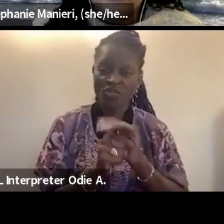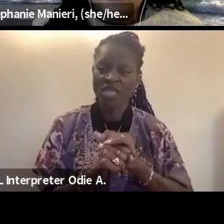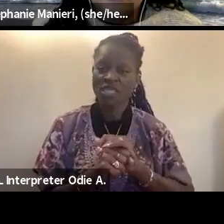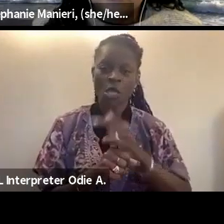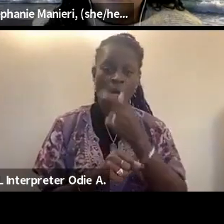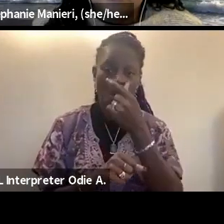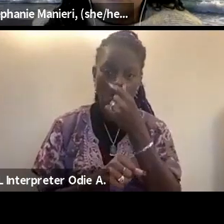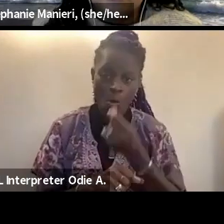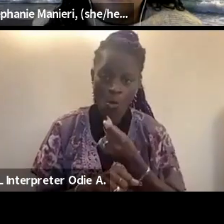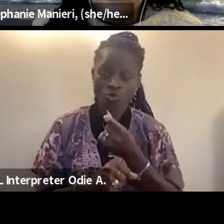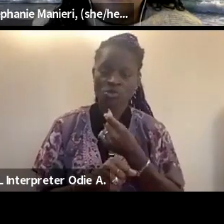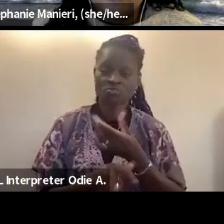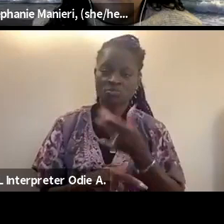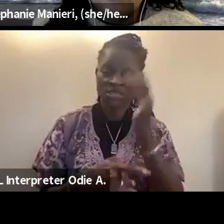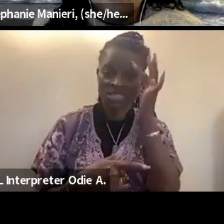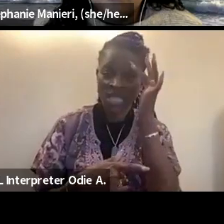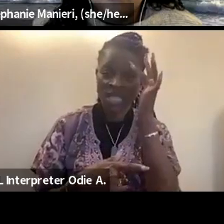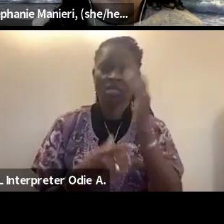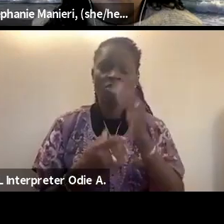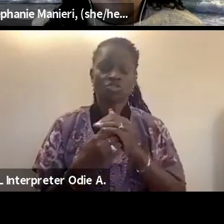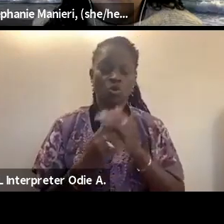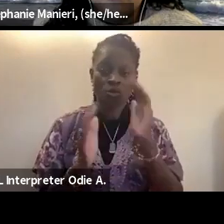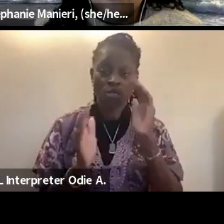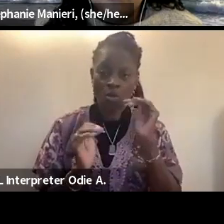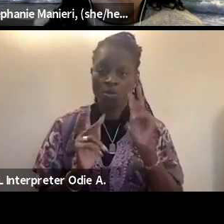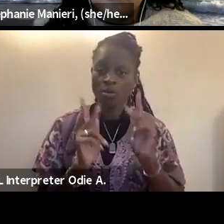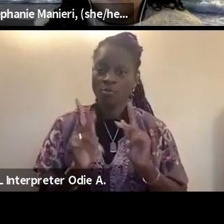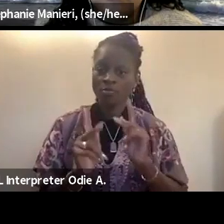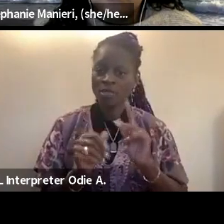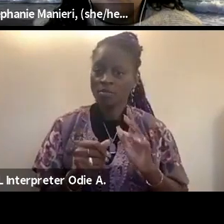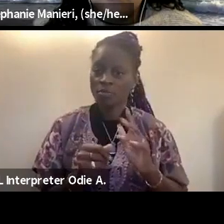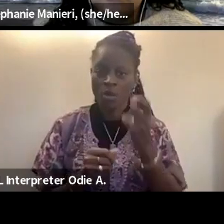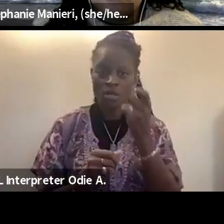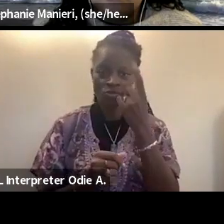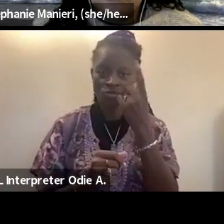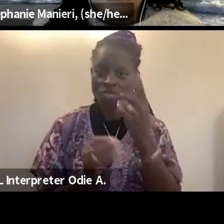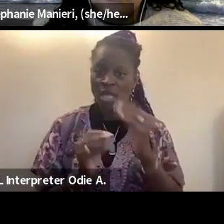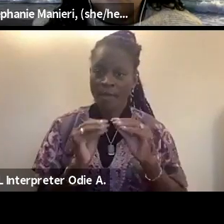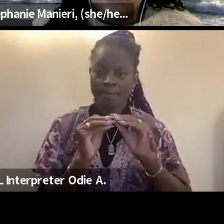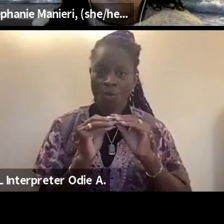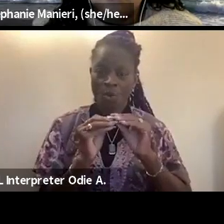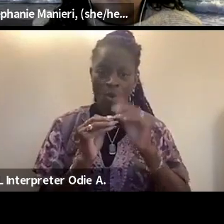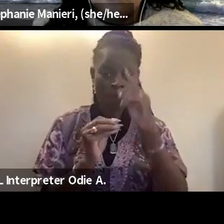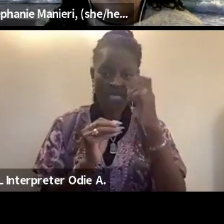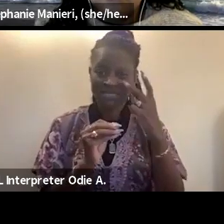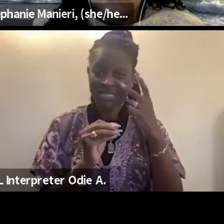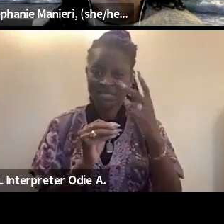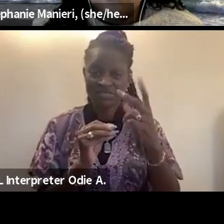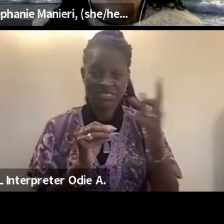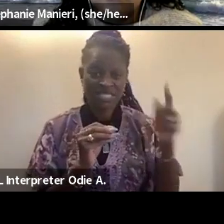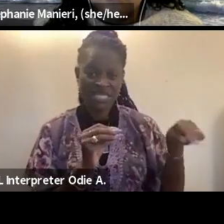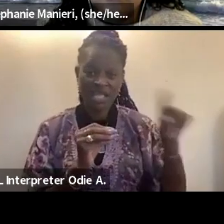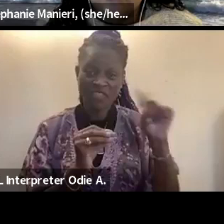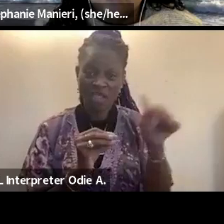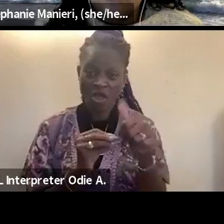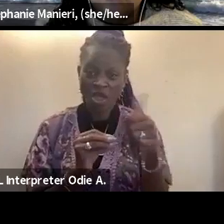And so we hope that people understand how important. It is particularly because they have seen their colleagues so affected by code.